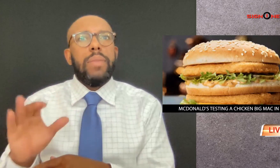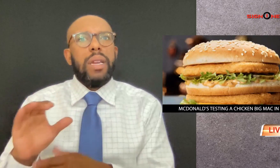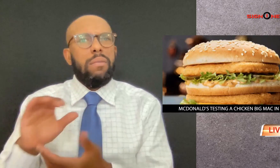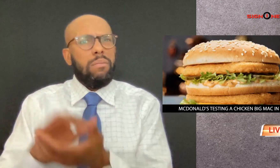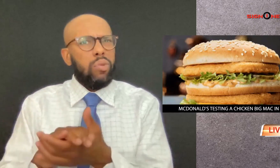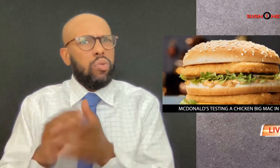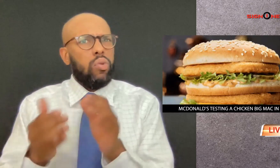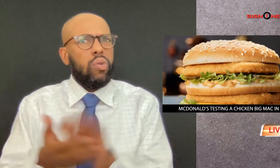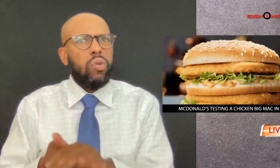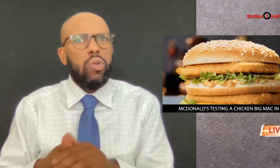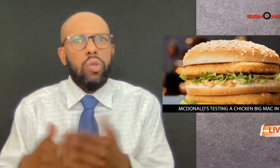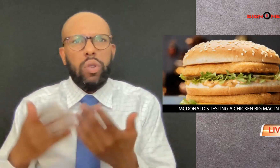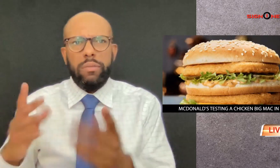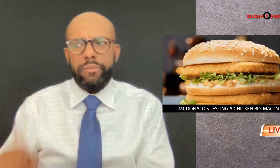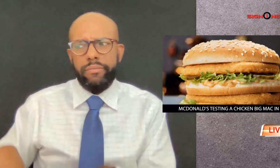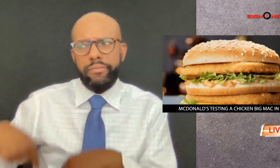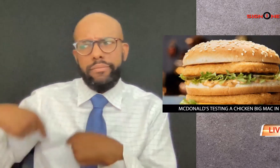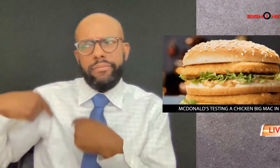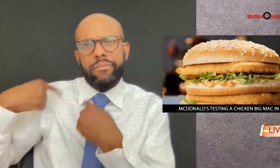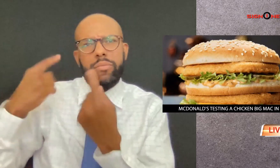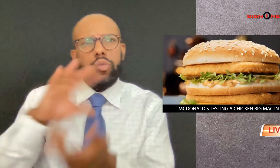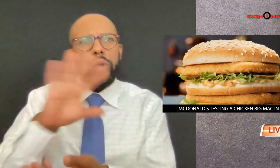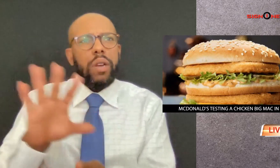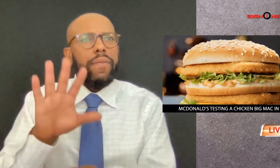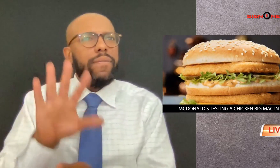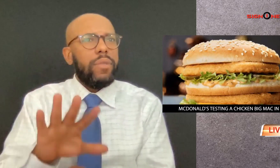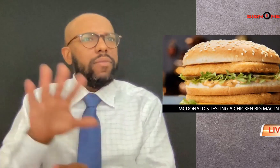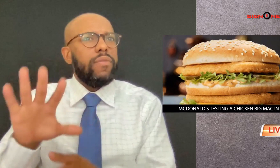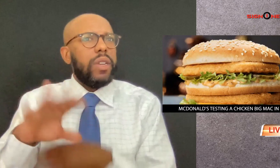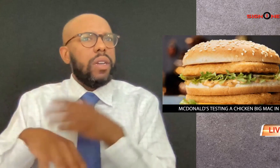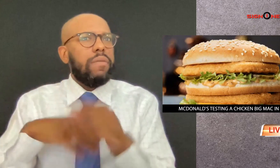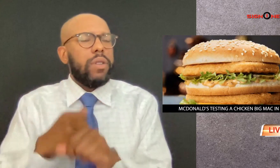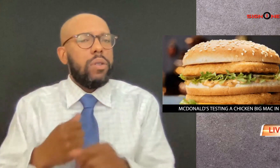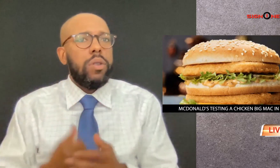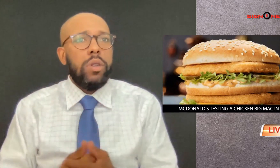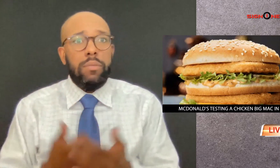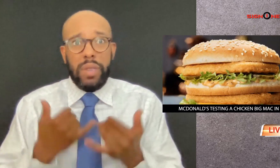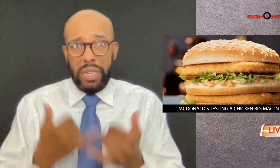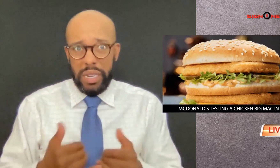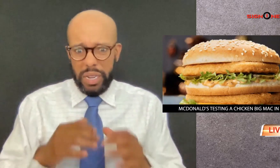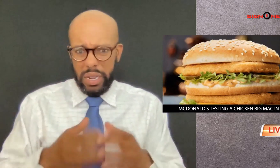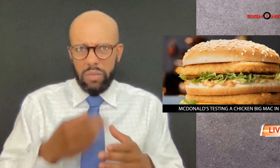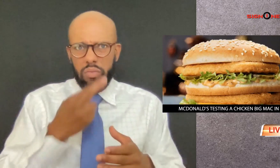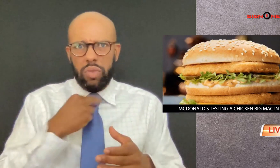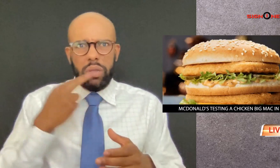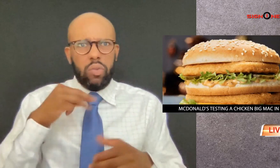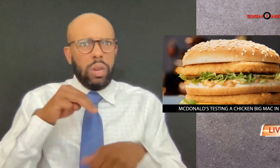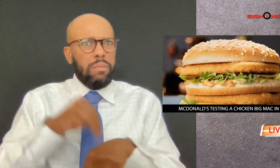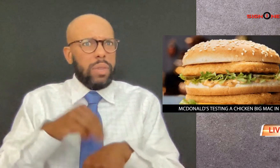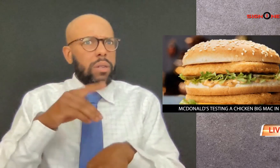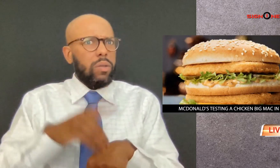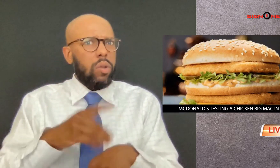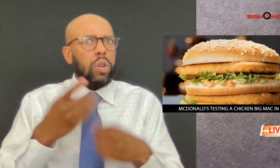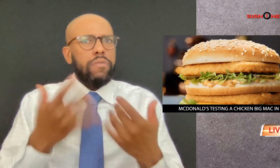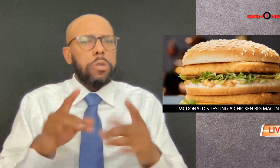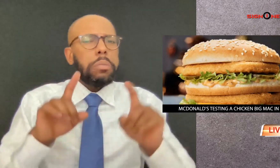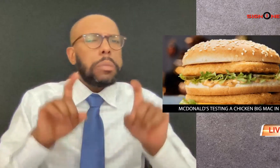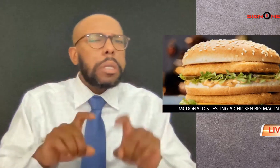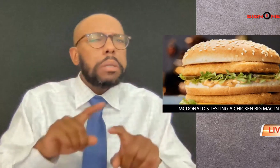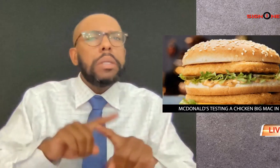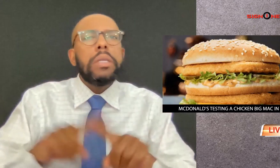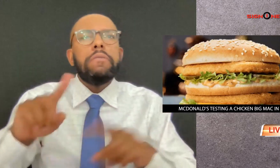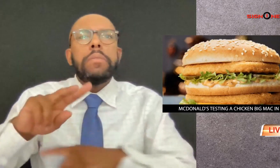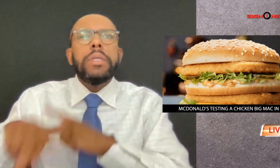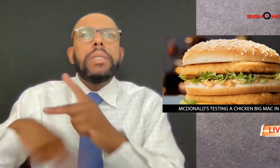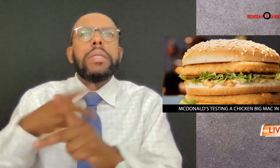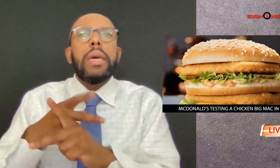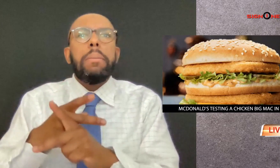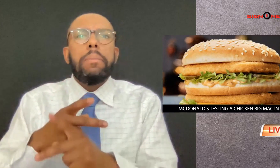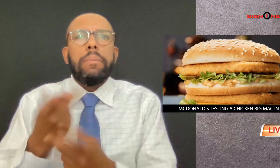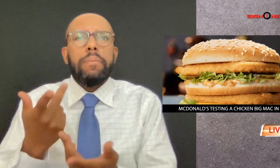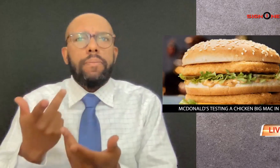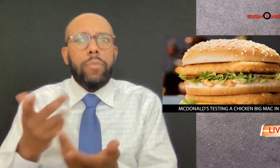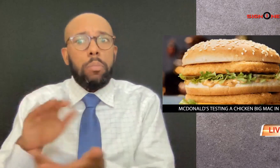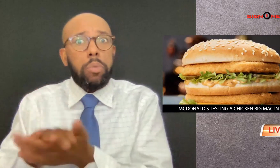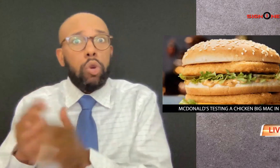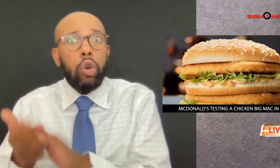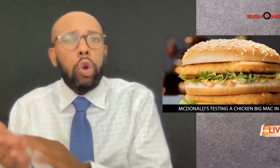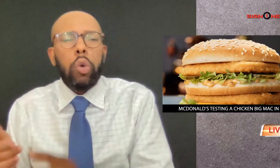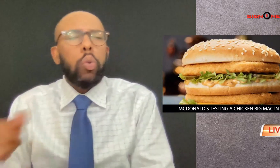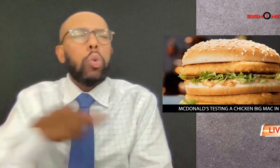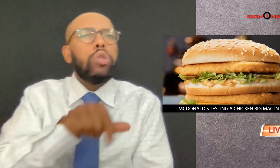for nearly 55 years Now the fast-food giant is testing a chicken